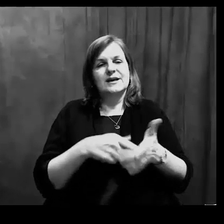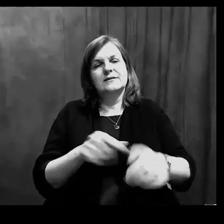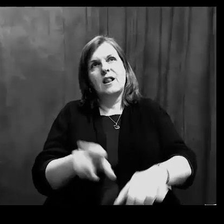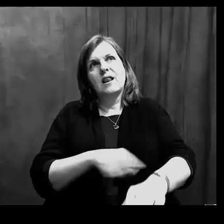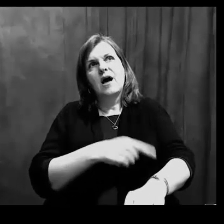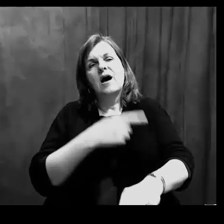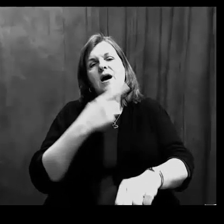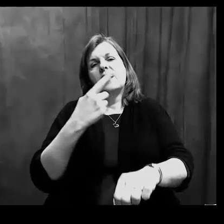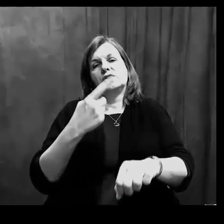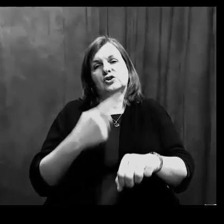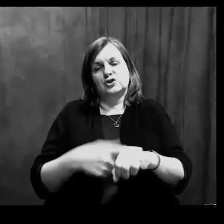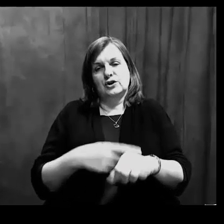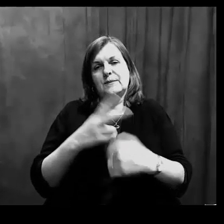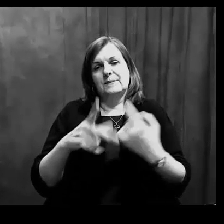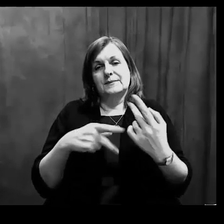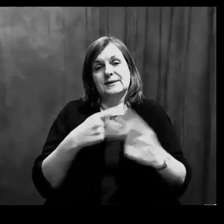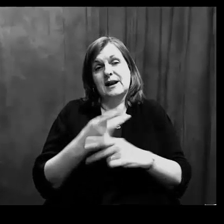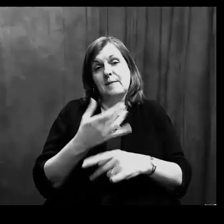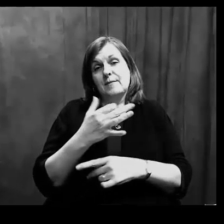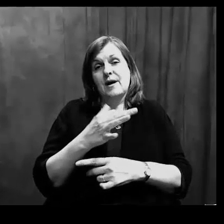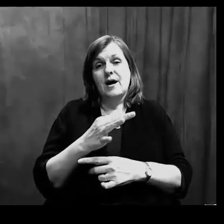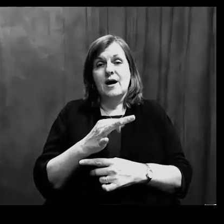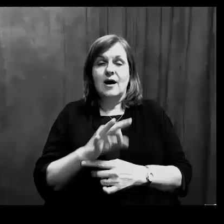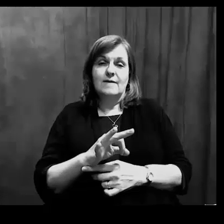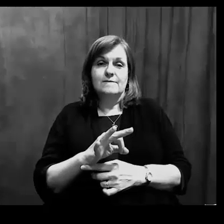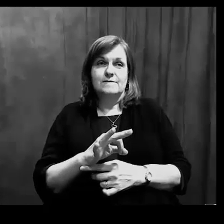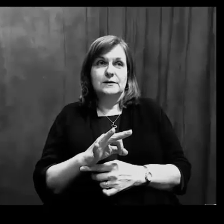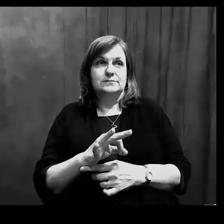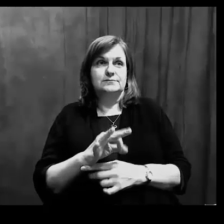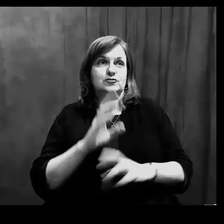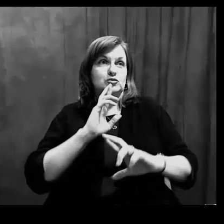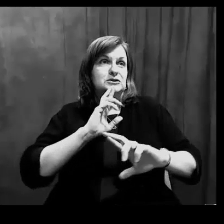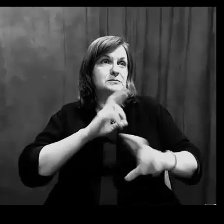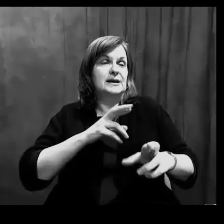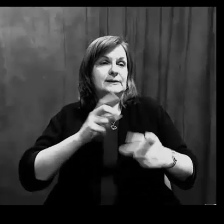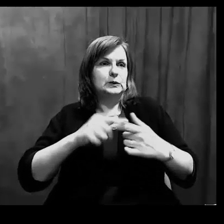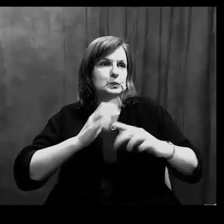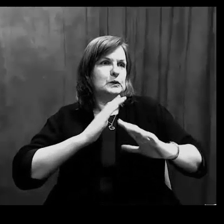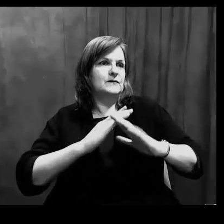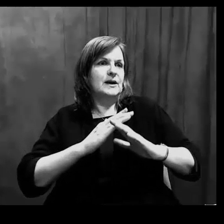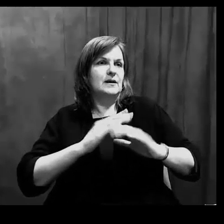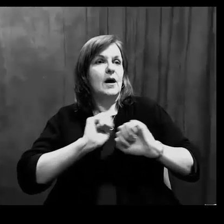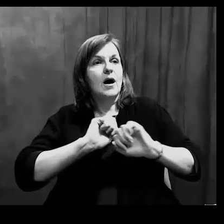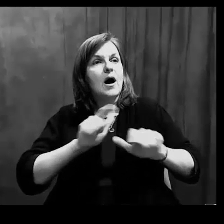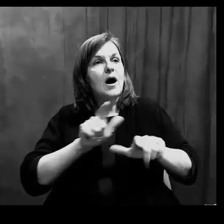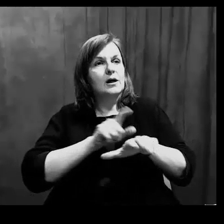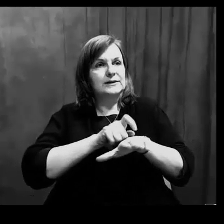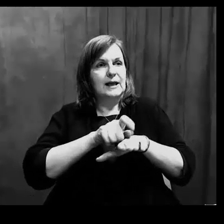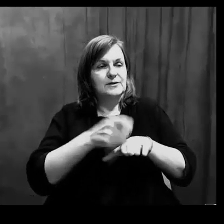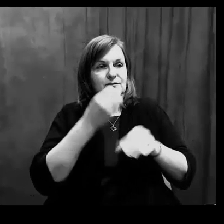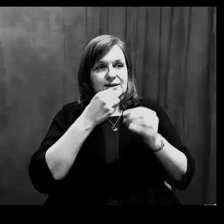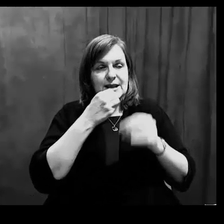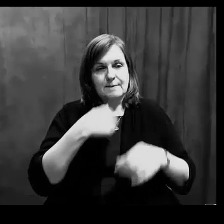This is a long-term kind of let's keep this caterpillar from eating me response ... but ...